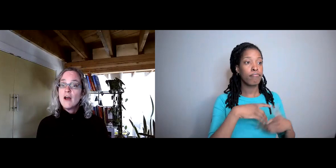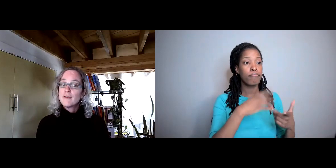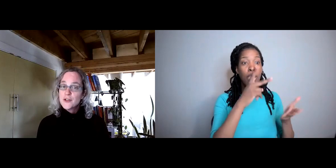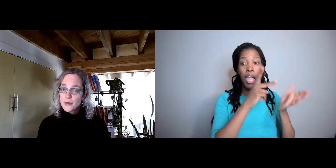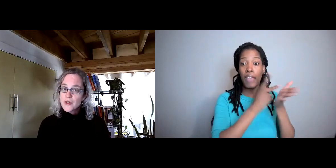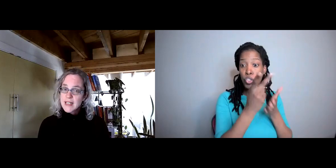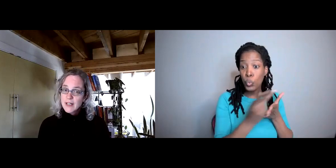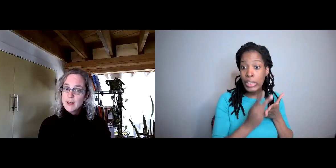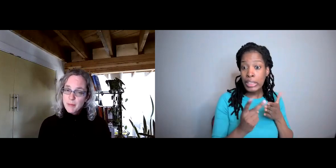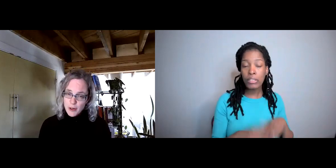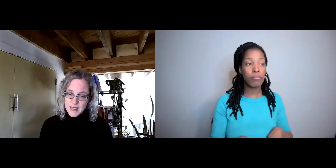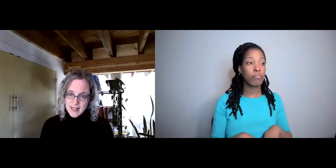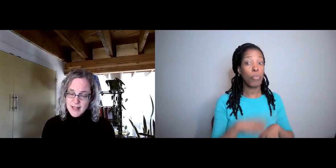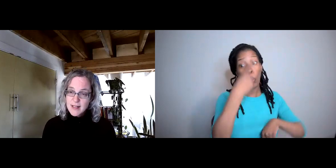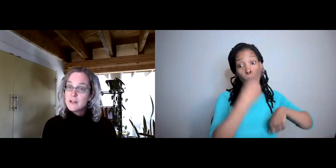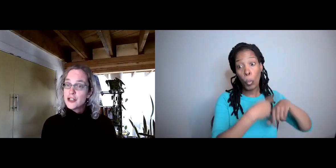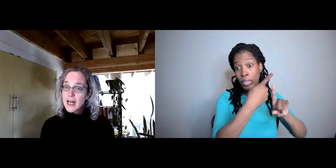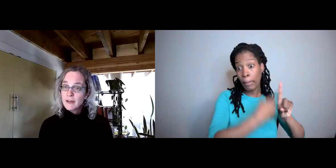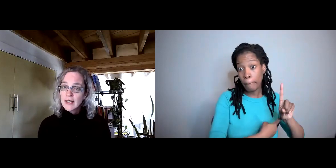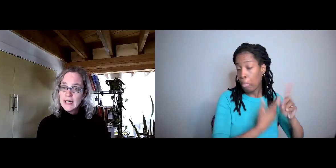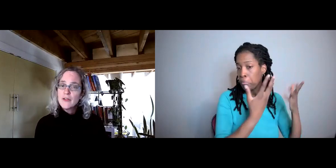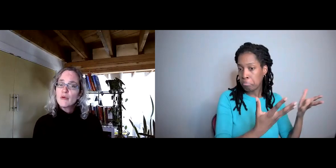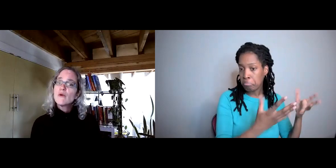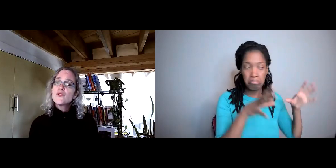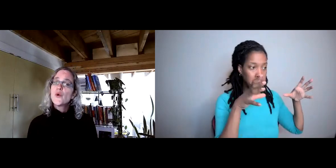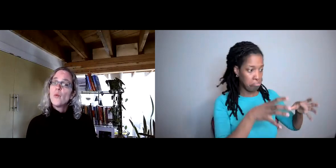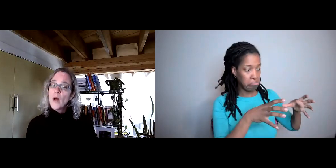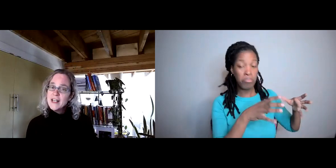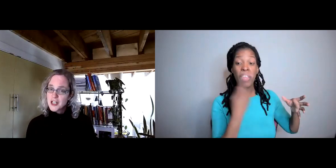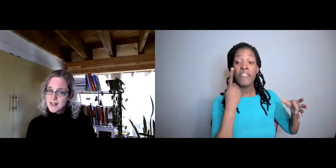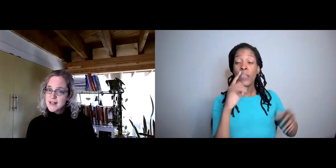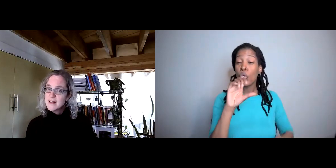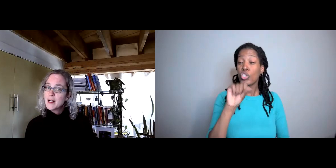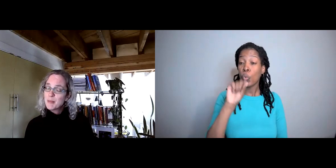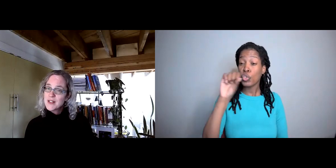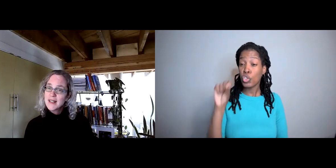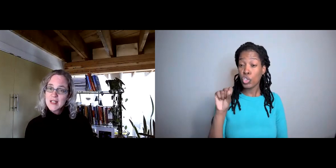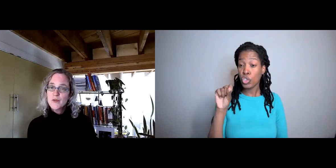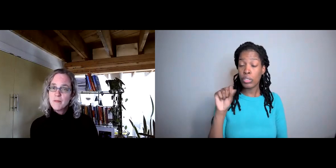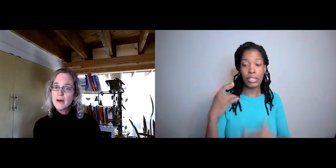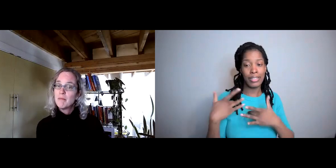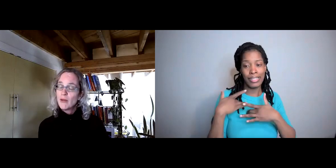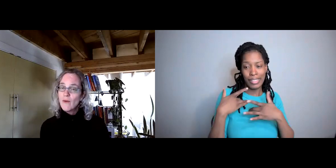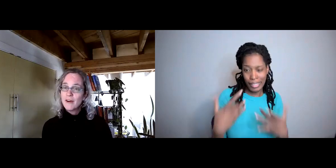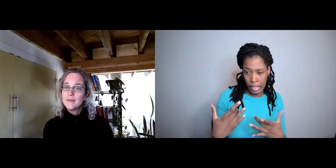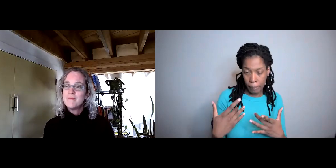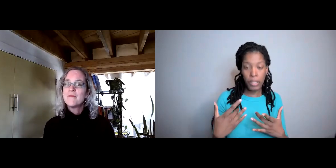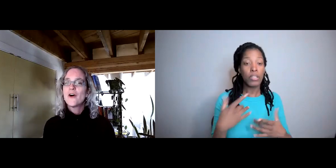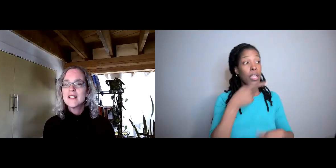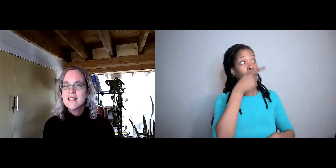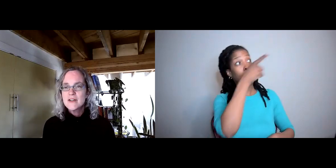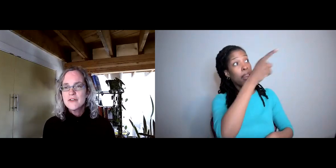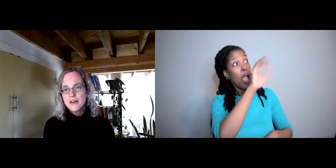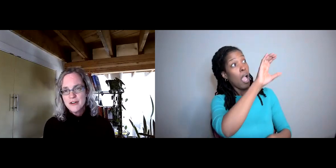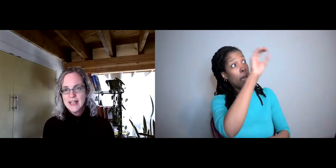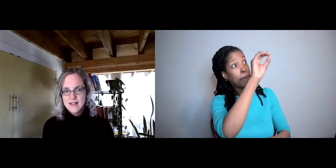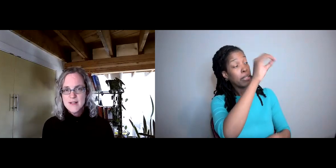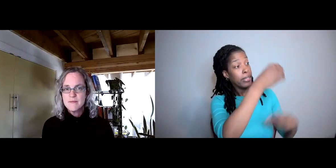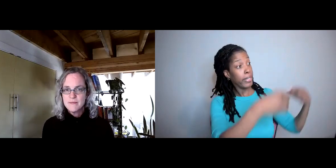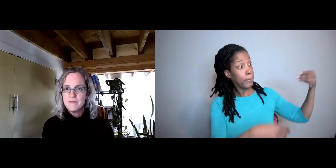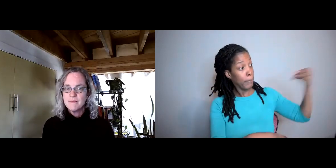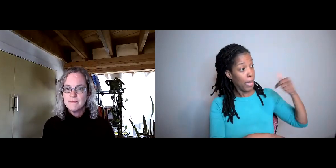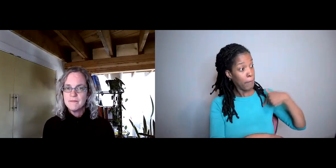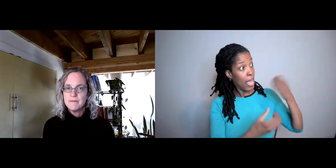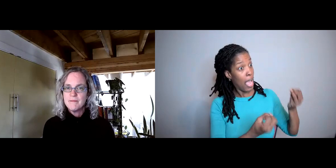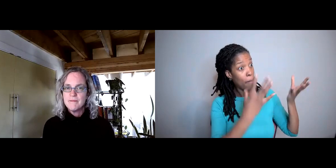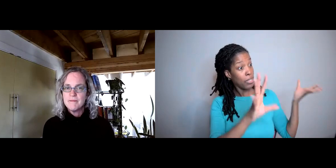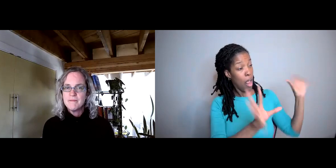For Social Security purposes, generally the gross wages that a person gets from their employer are considered their earnings.